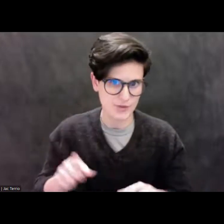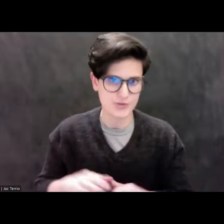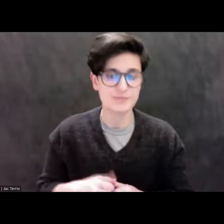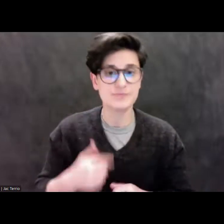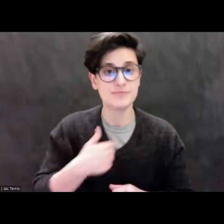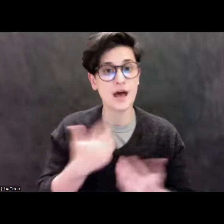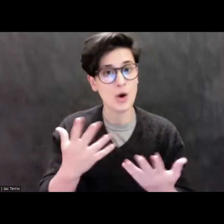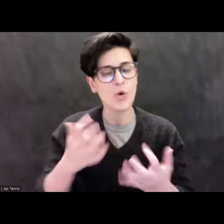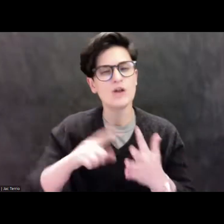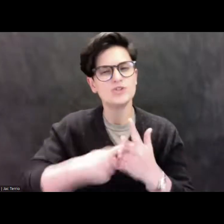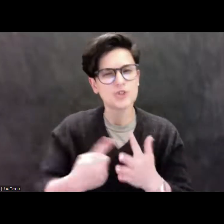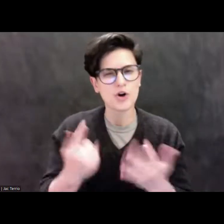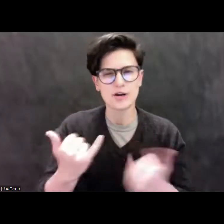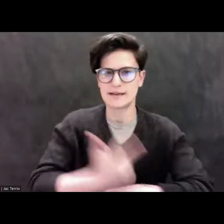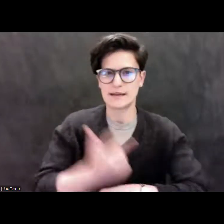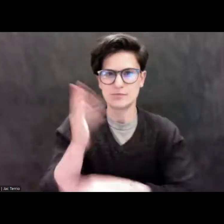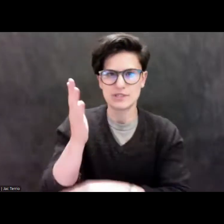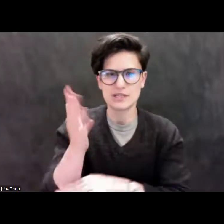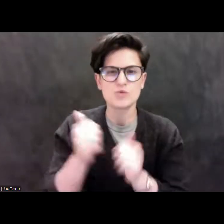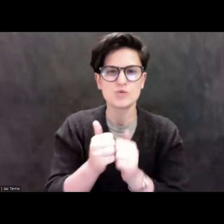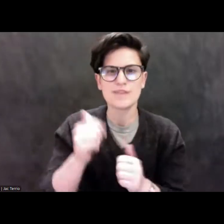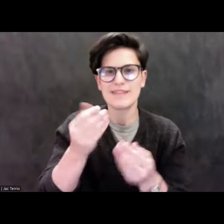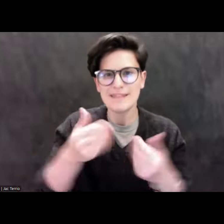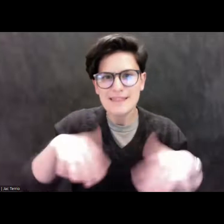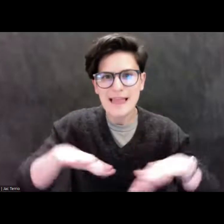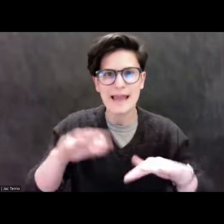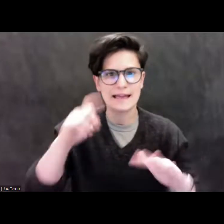with the land acknowledgment for those who are not familiar with that.